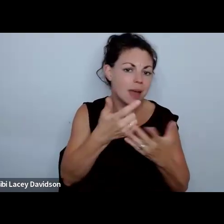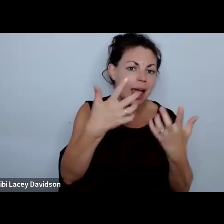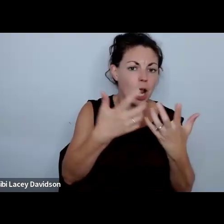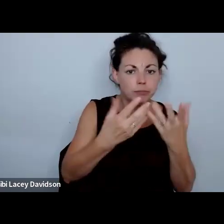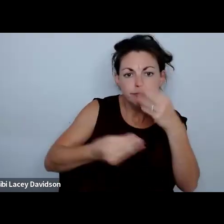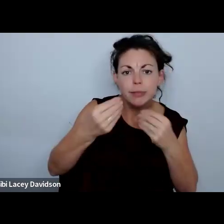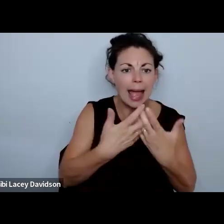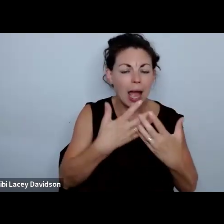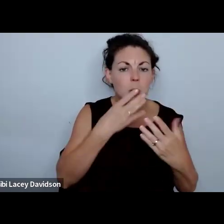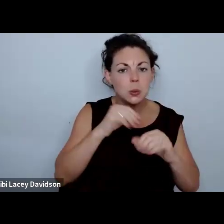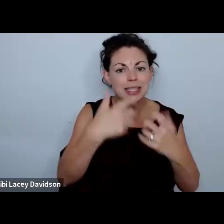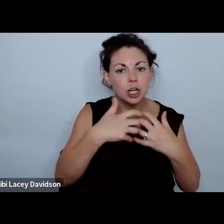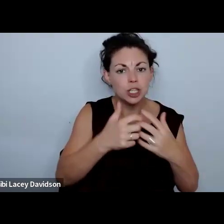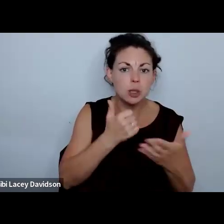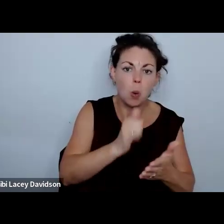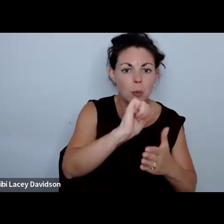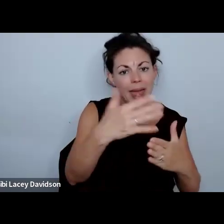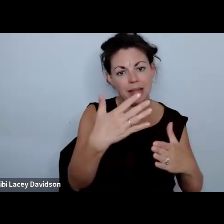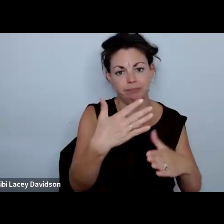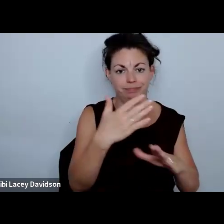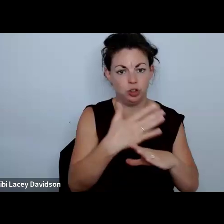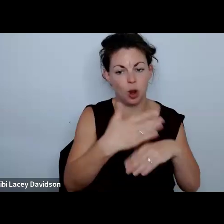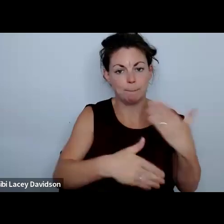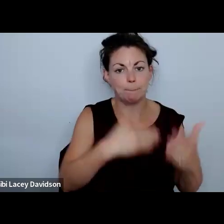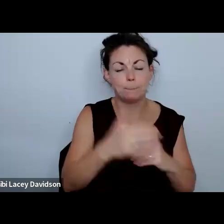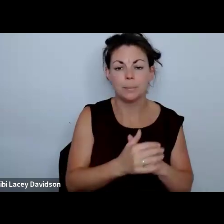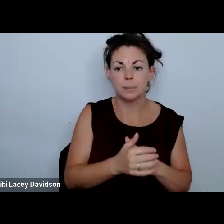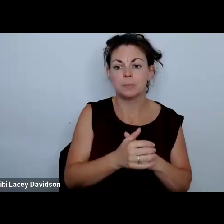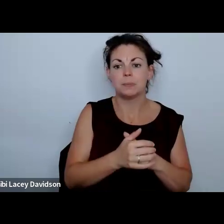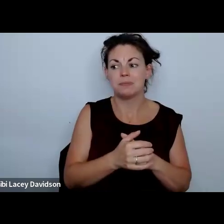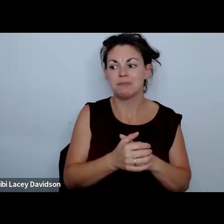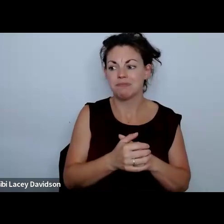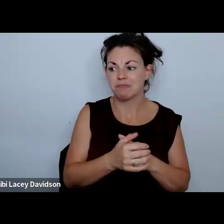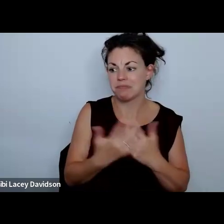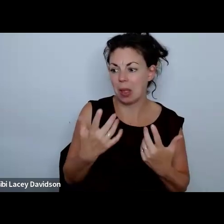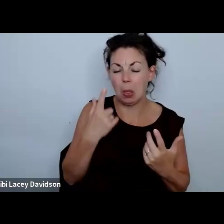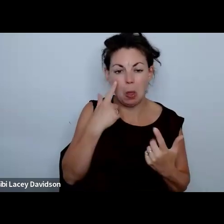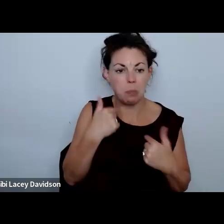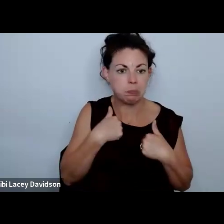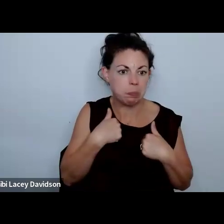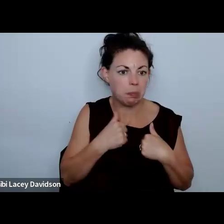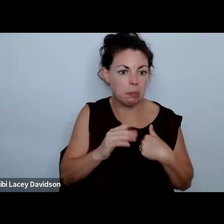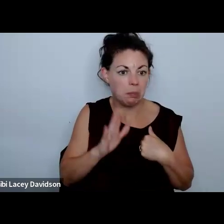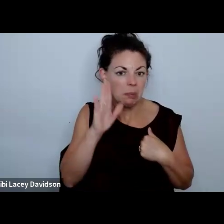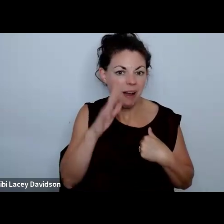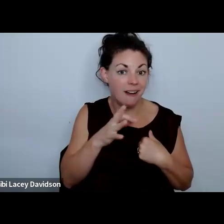yes." So I would say, "Look, there's this government consultation about Disabled Students' Allowance.